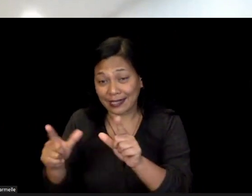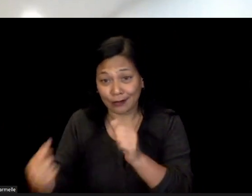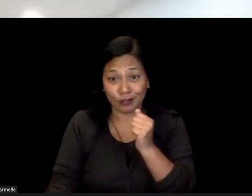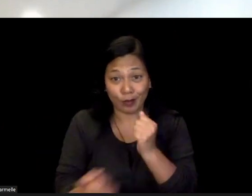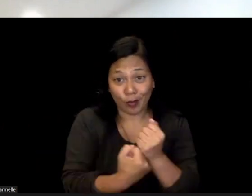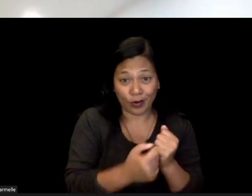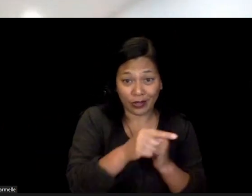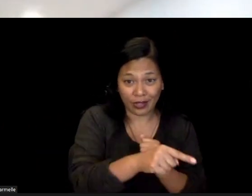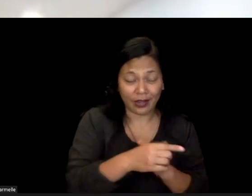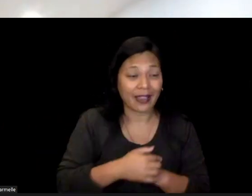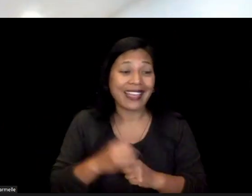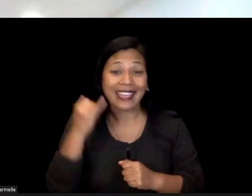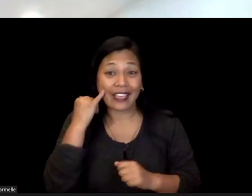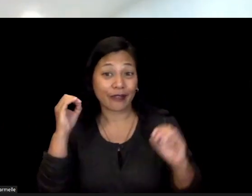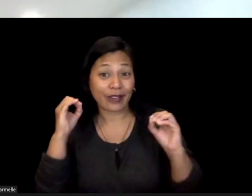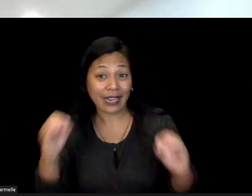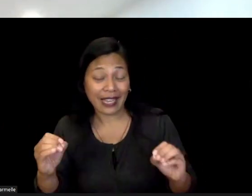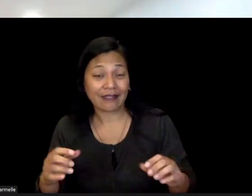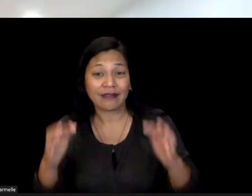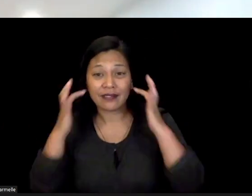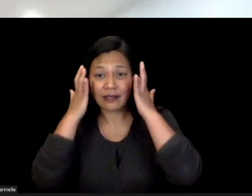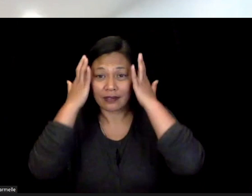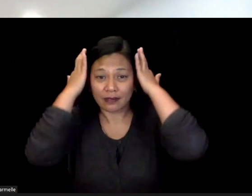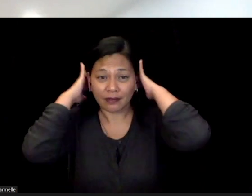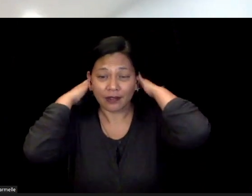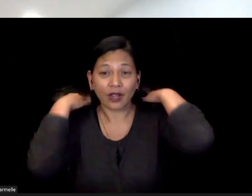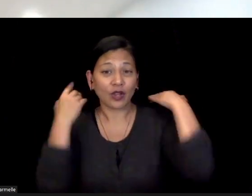Or if there's no third party market tests, say we need to see something.